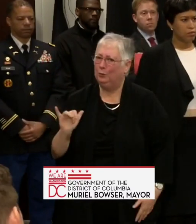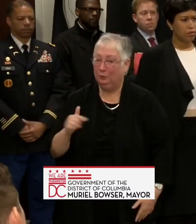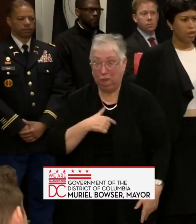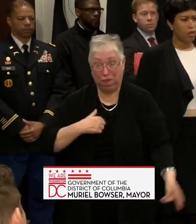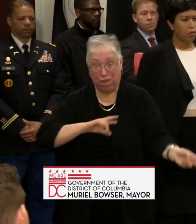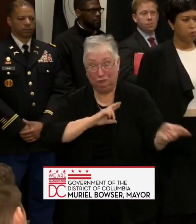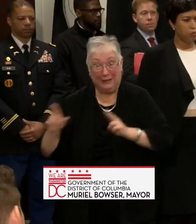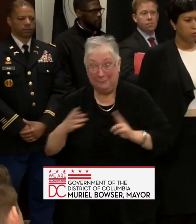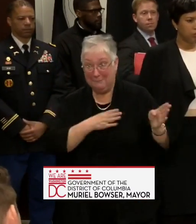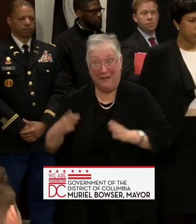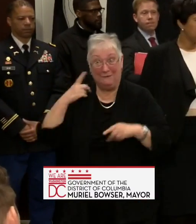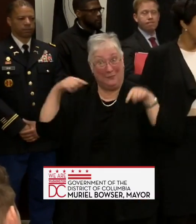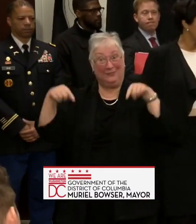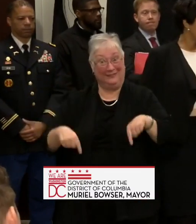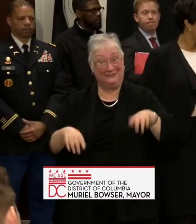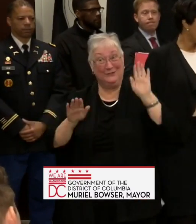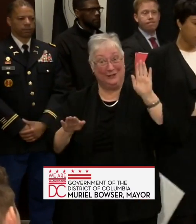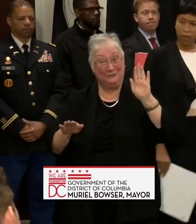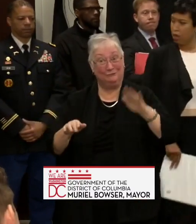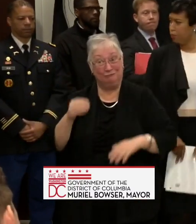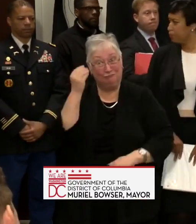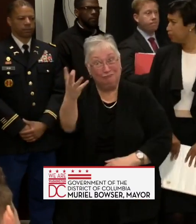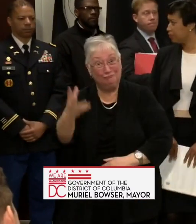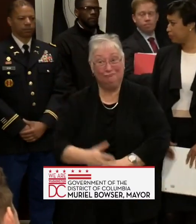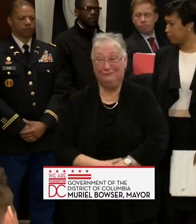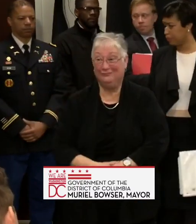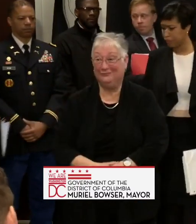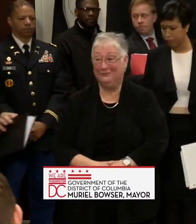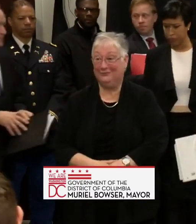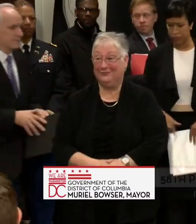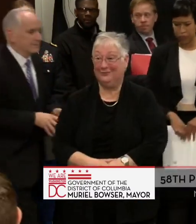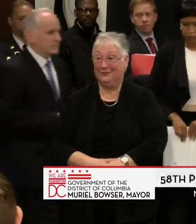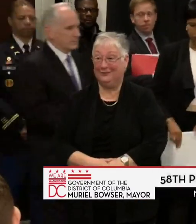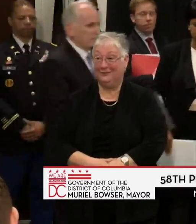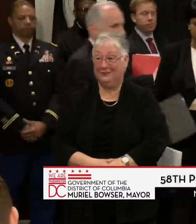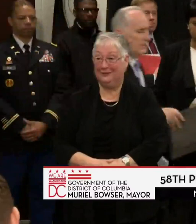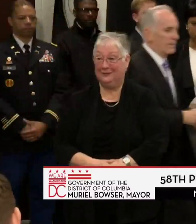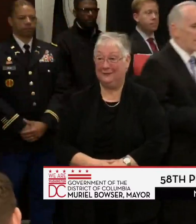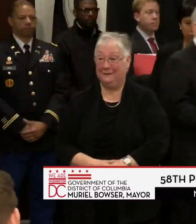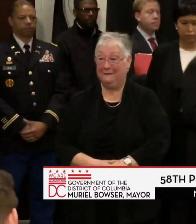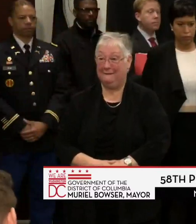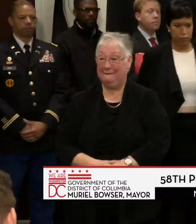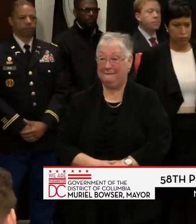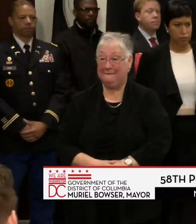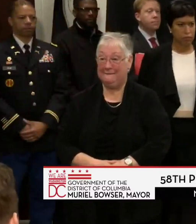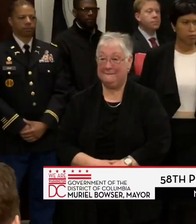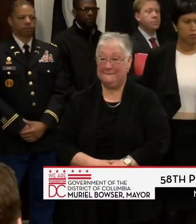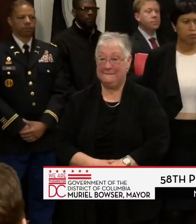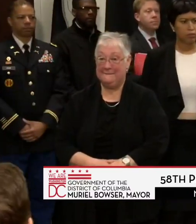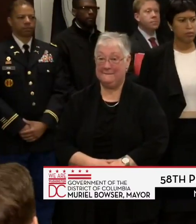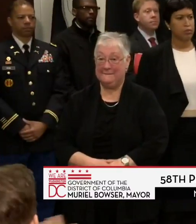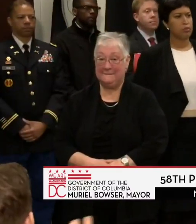THANK YOU. >> GOOD AFTERNOON, PAUL